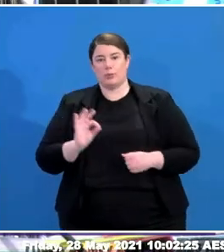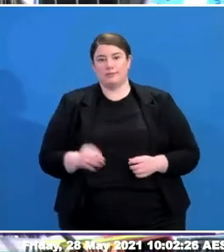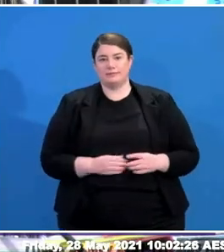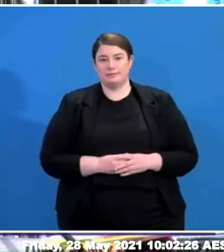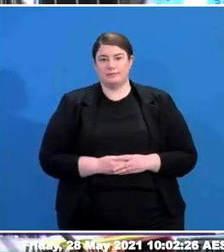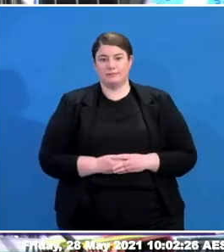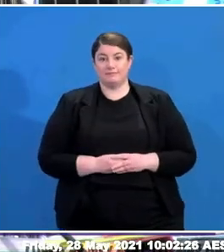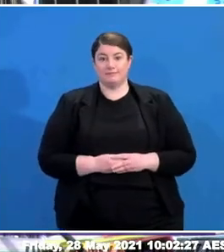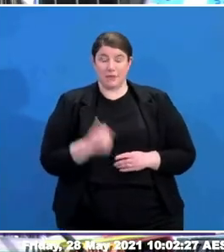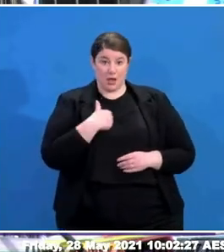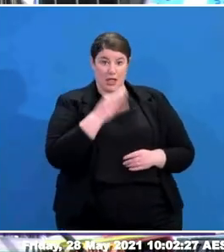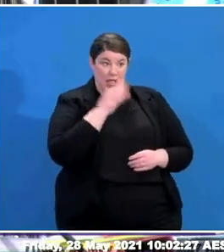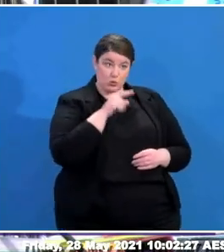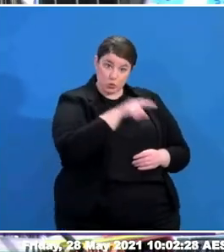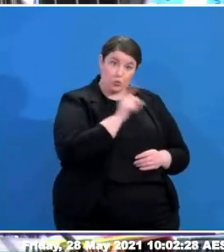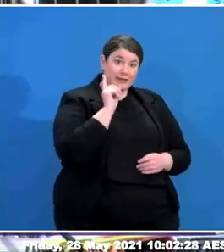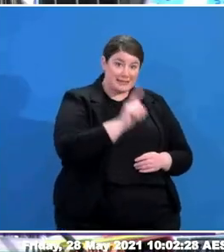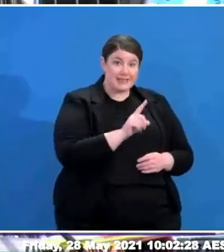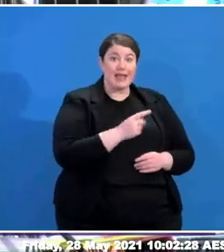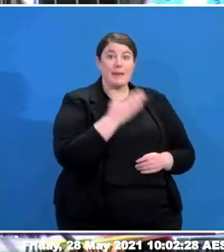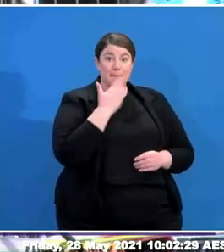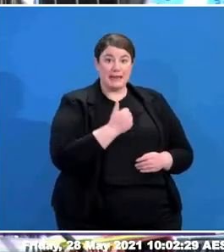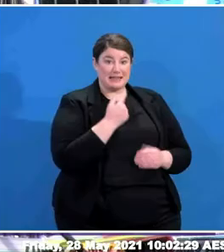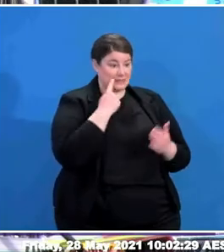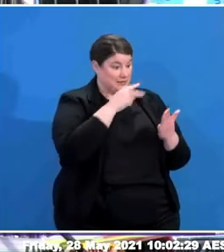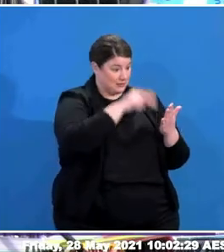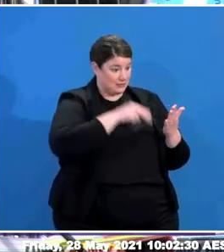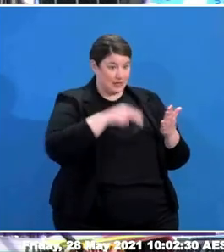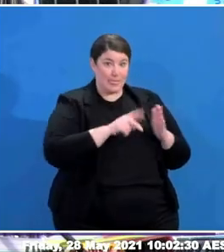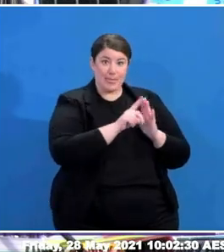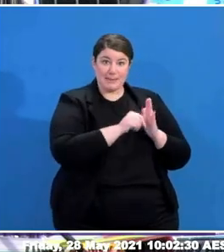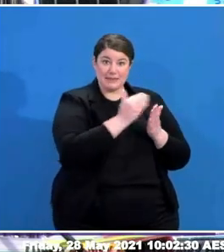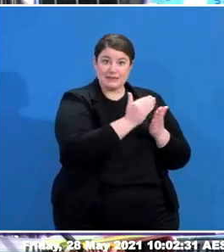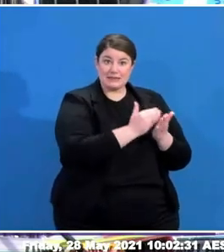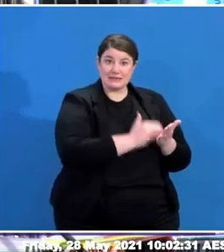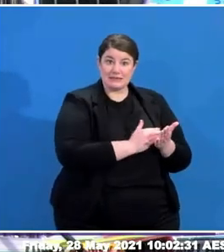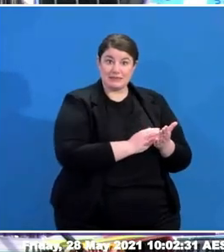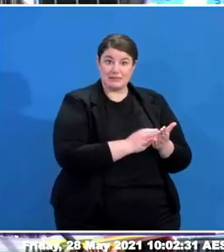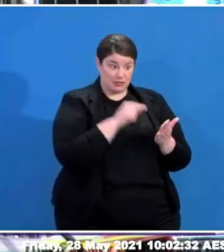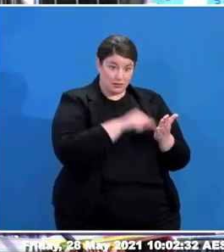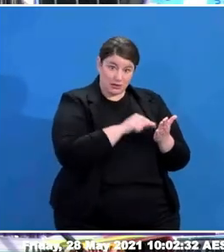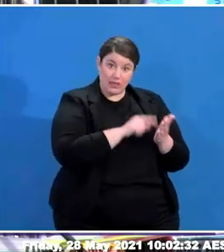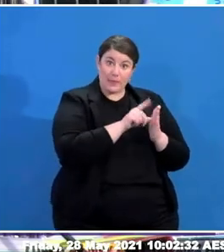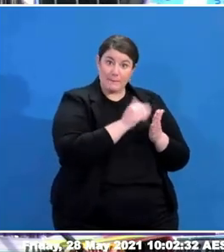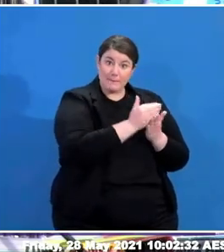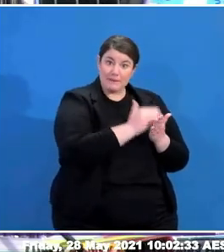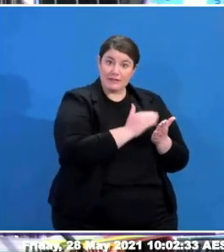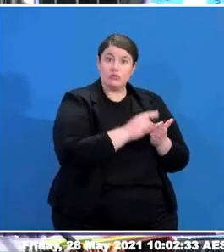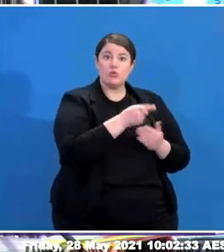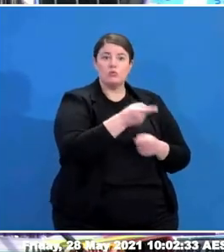Well, I asked you yesterday whether you could identify the minutes. So I want to know, are these the minutes that you gave evidence about